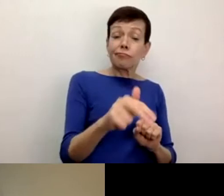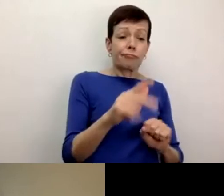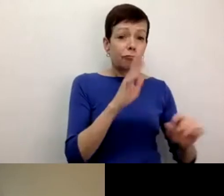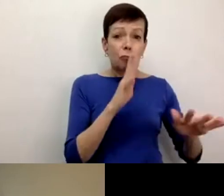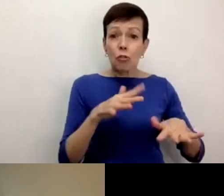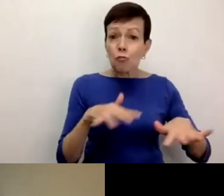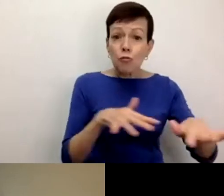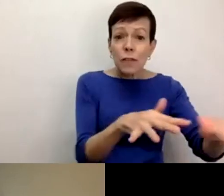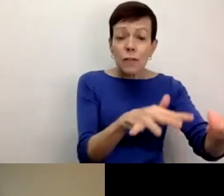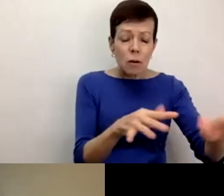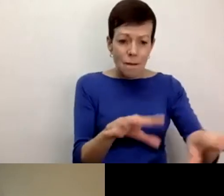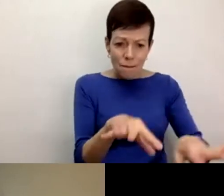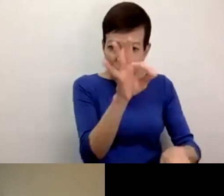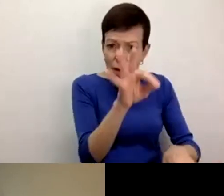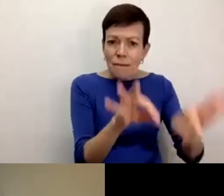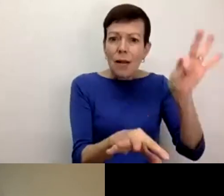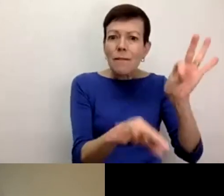medicines or our plants.